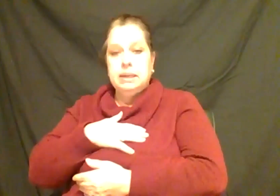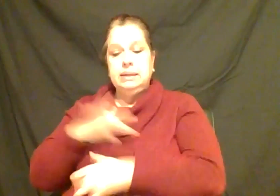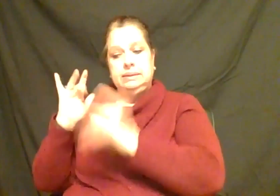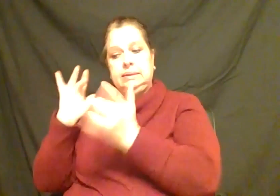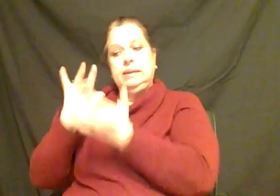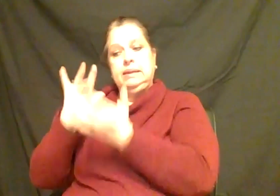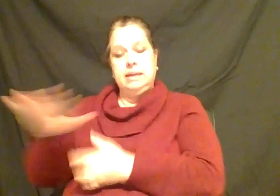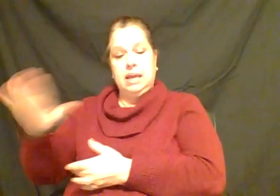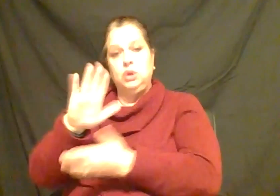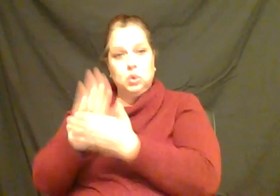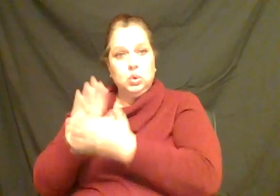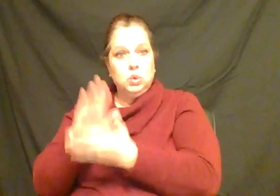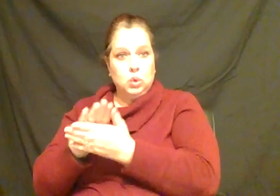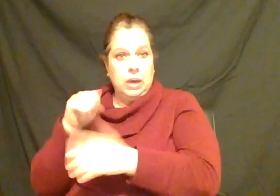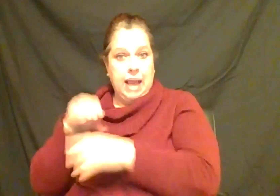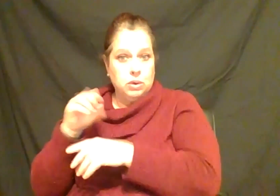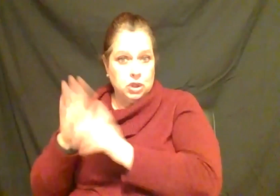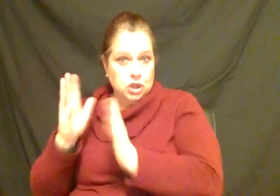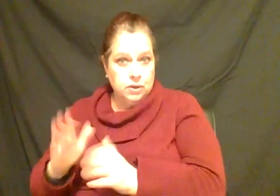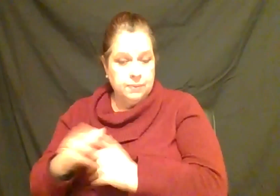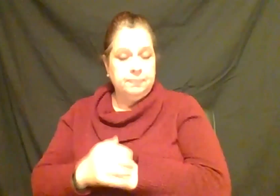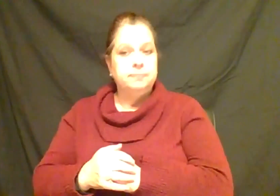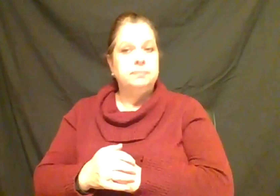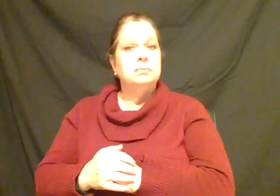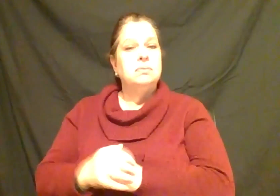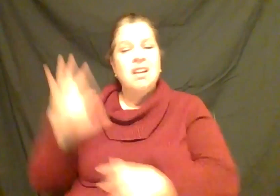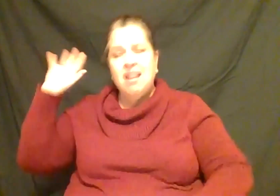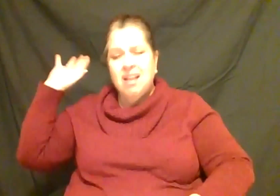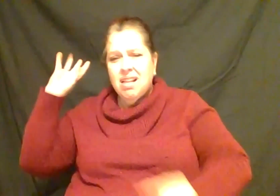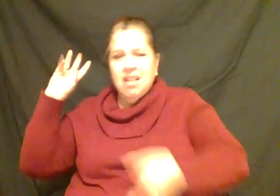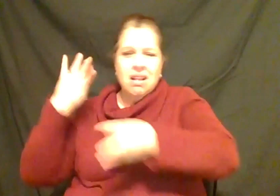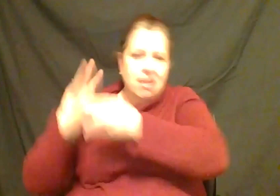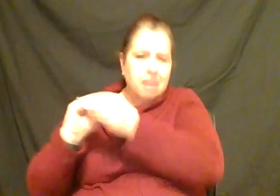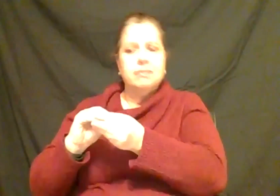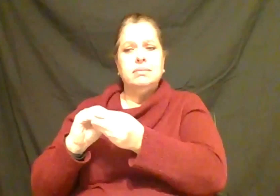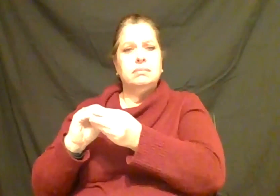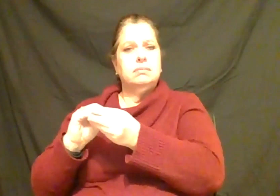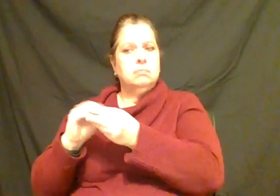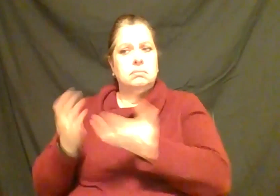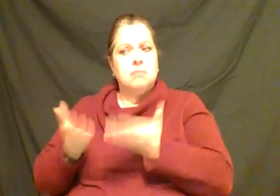piece but with all that information that's what's being brought to the table when a counselor sits